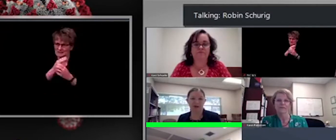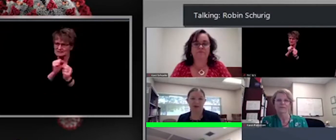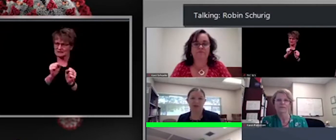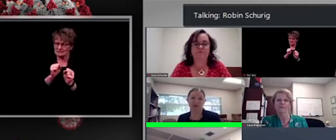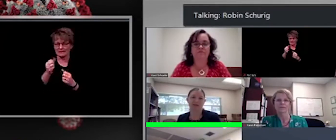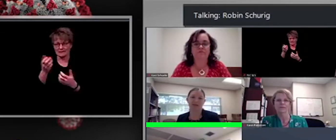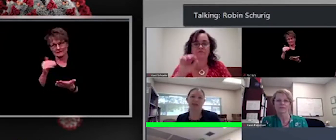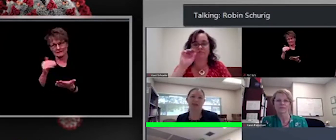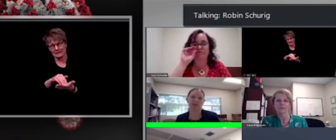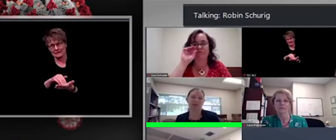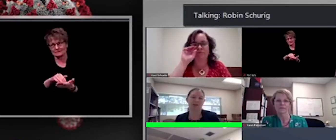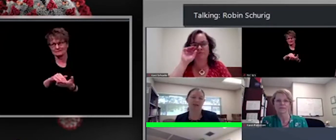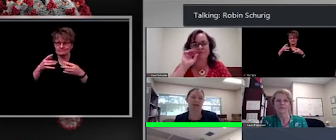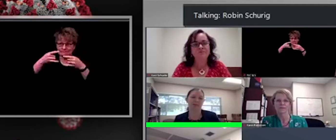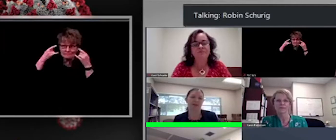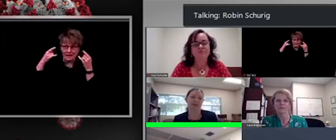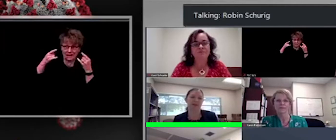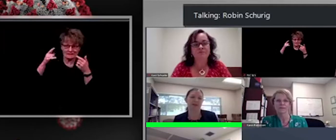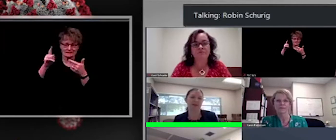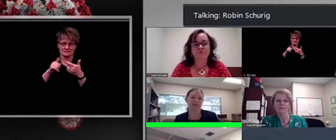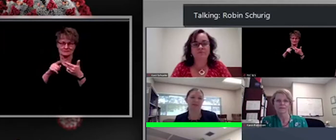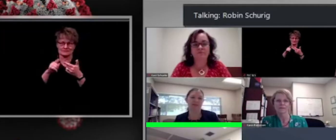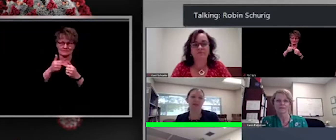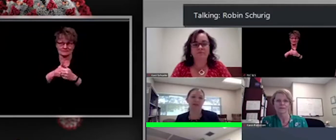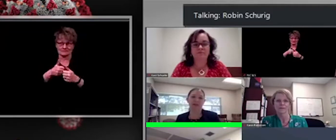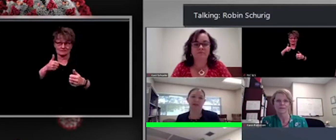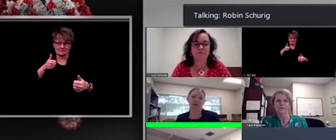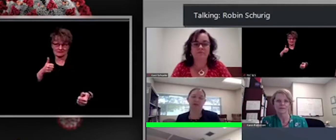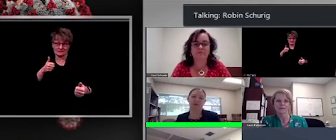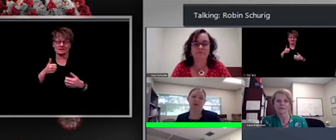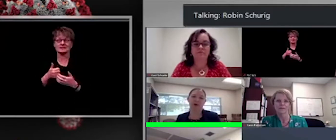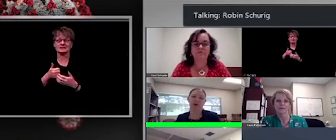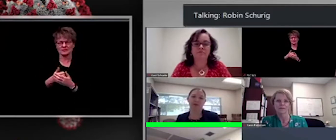those to things like trick-or-treating and make them a little bit safer. So, if you are